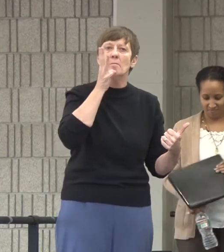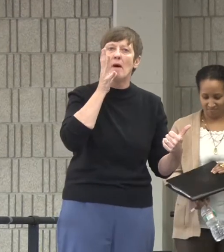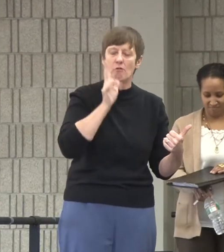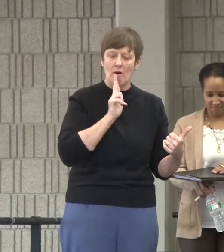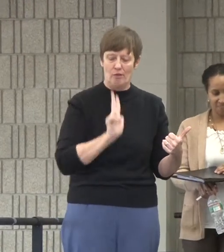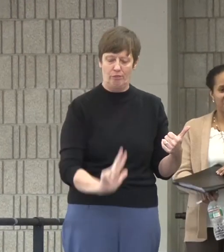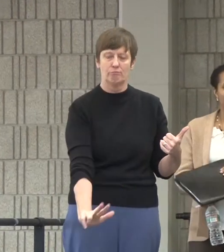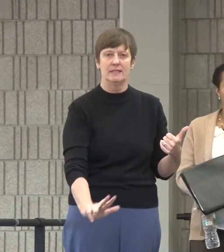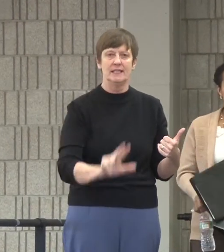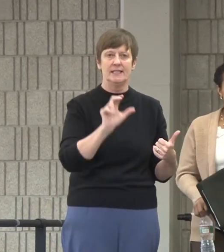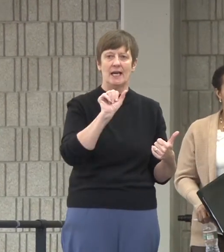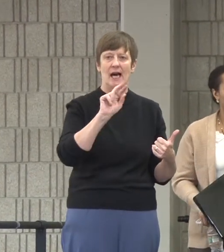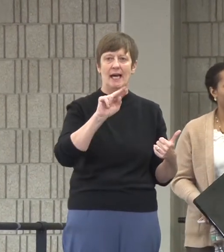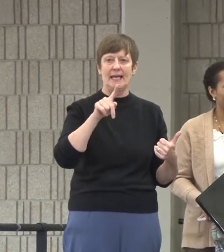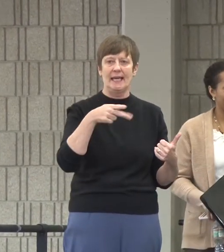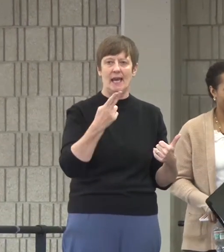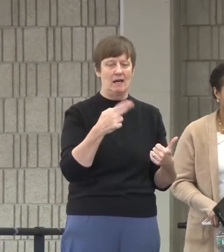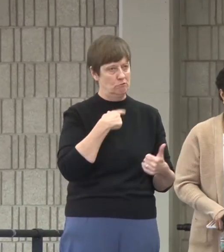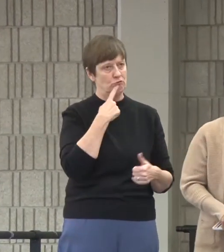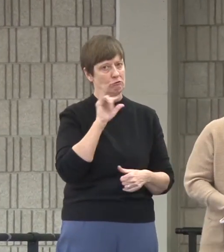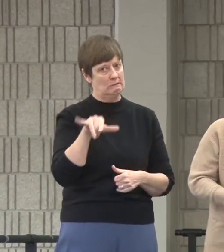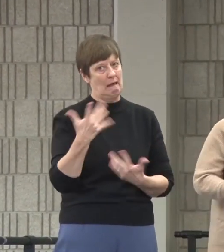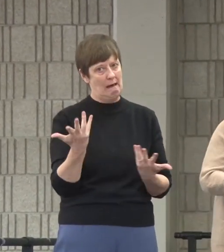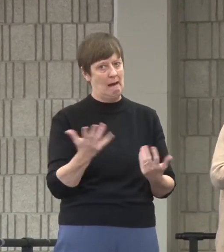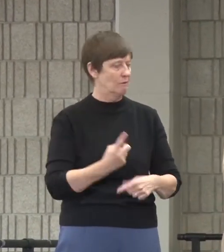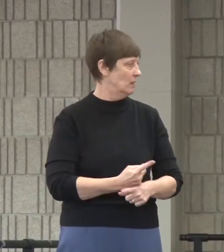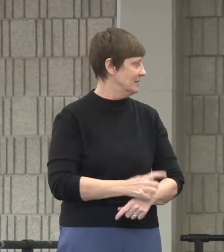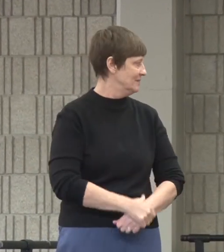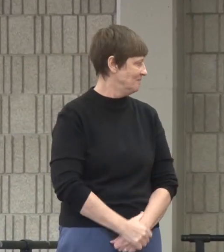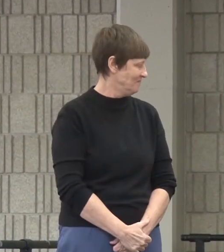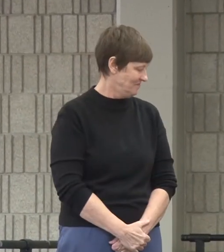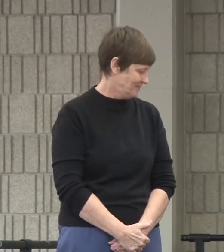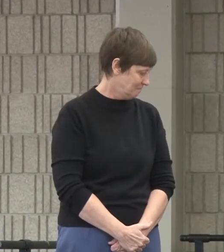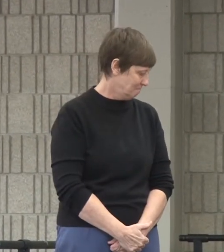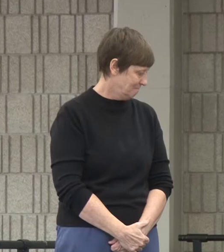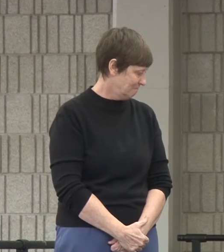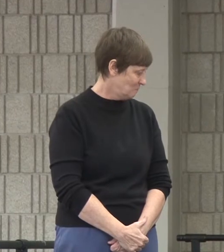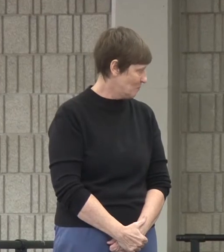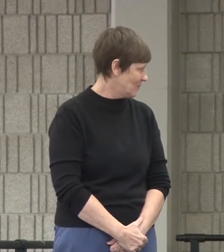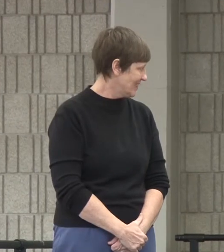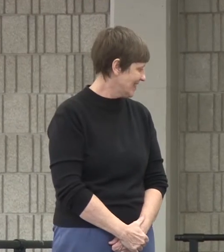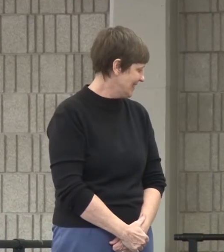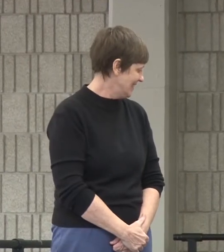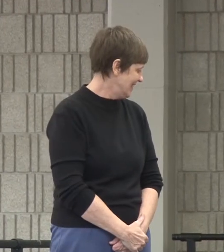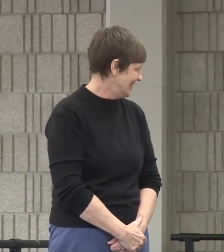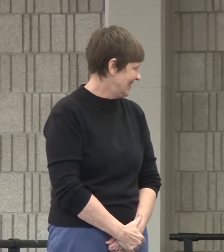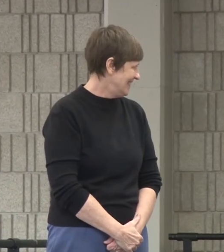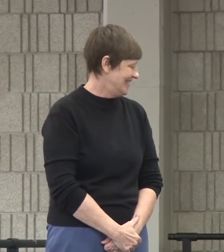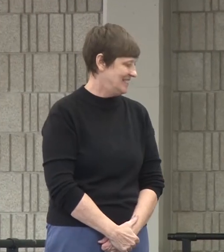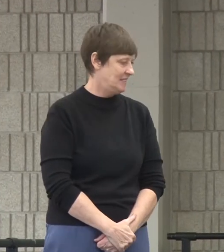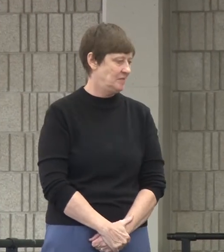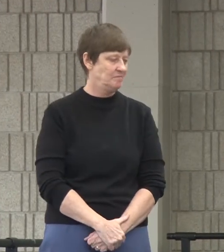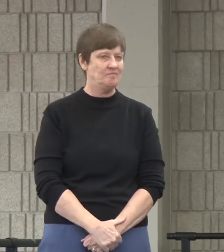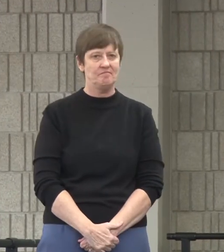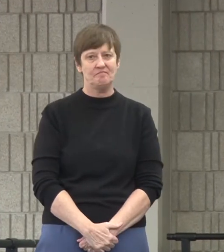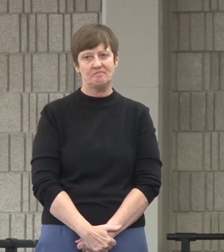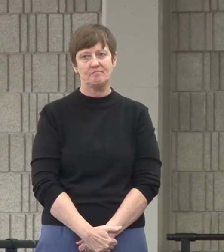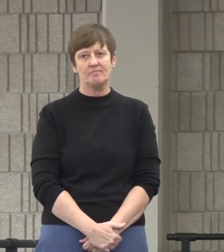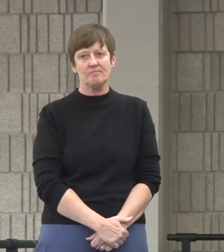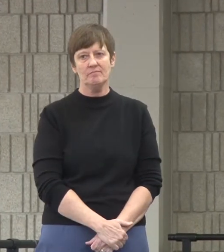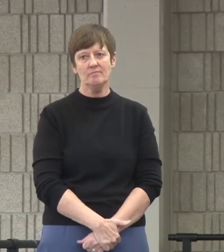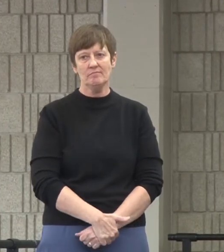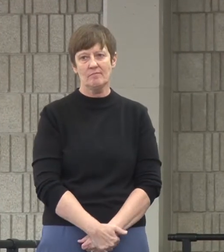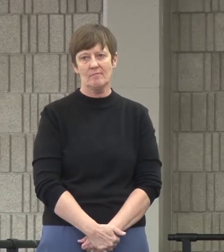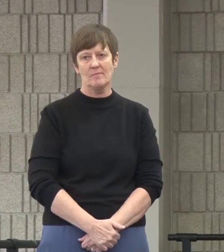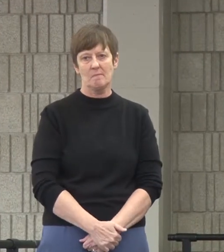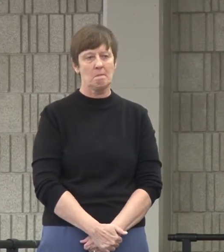She wanted me to be sure to say that.